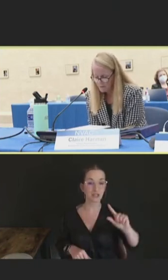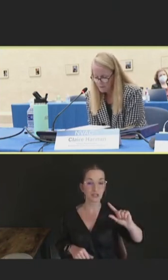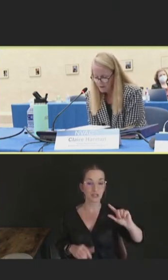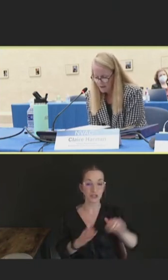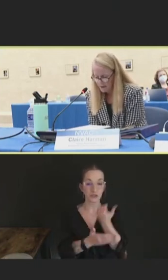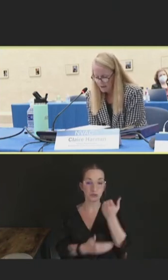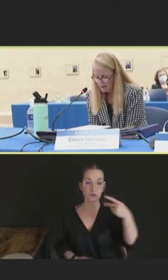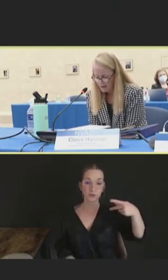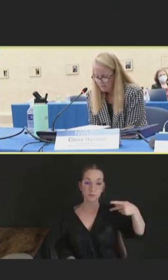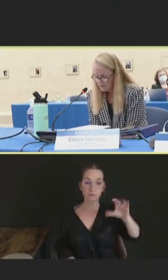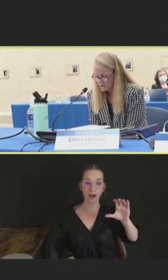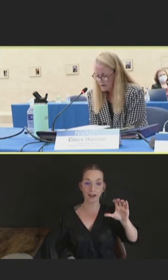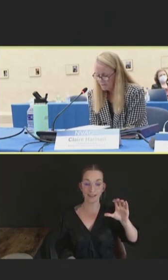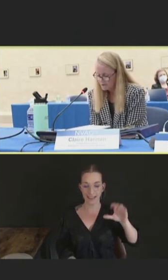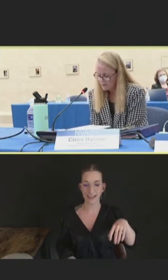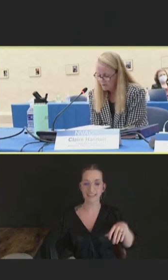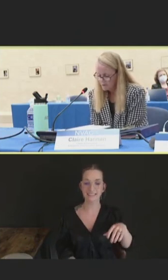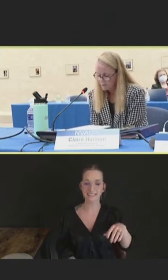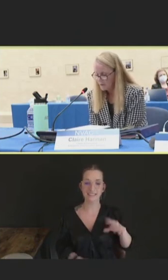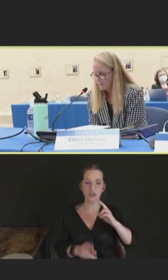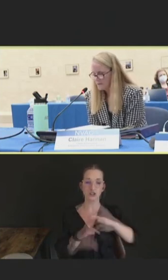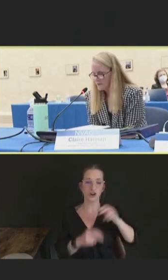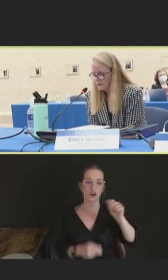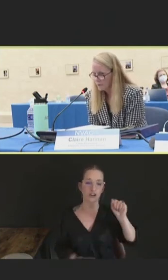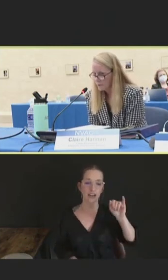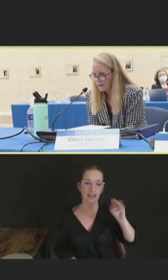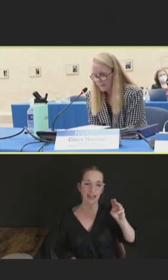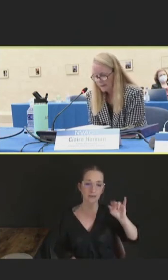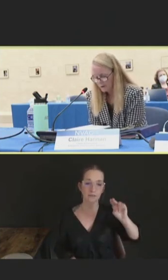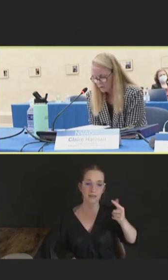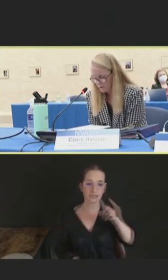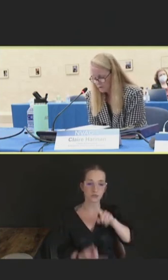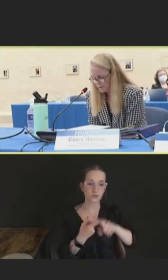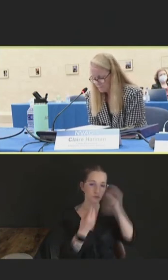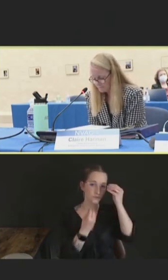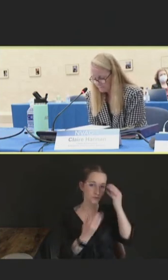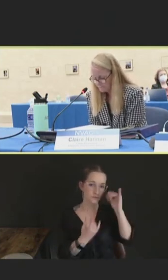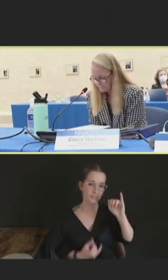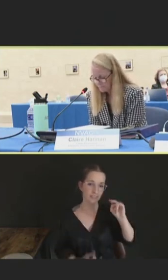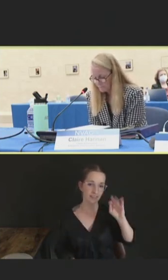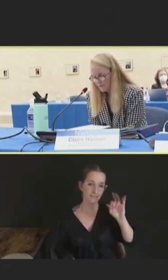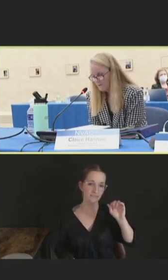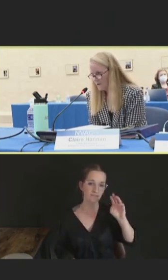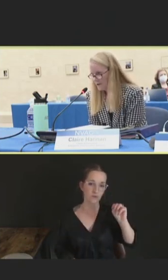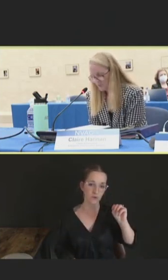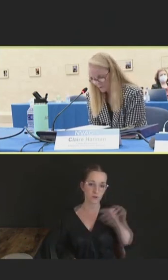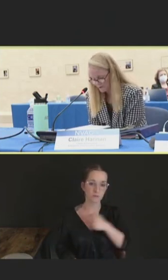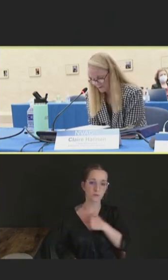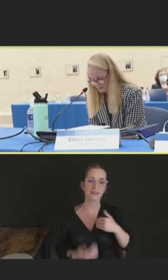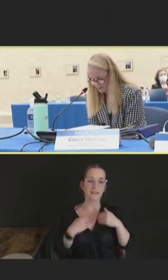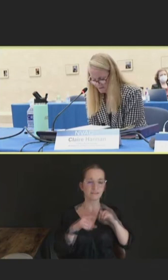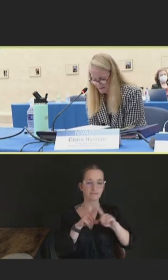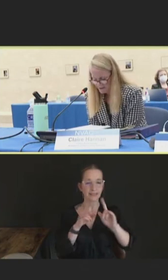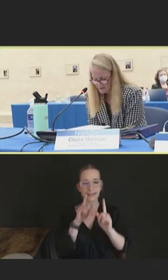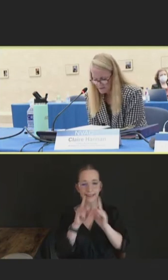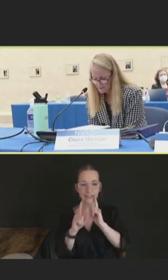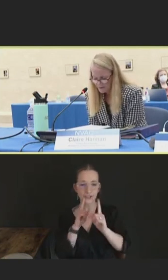and it features conversations with immunization program managers, very interesting. You can